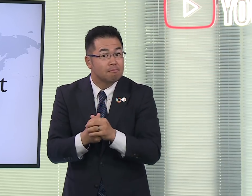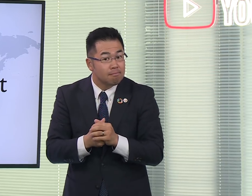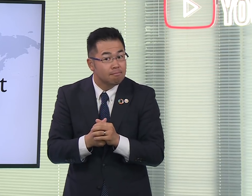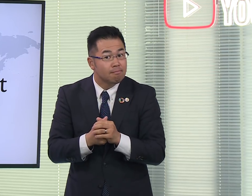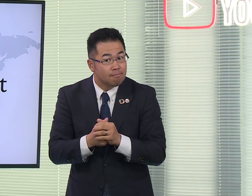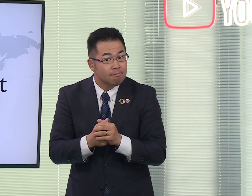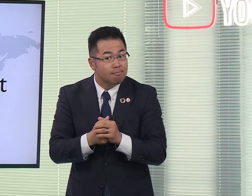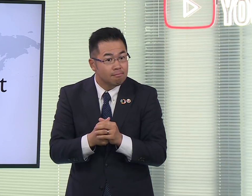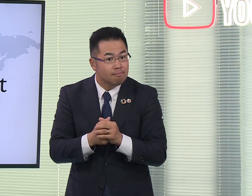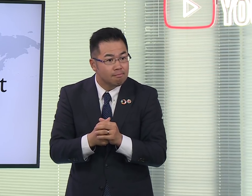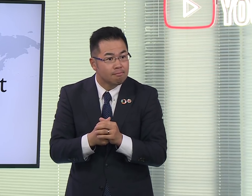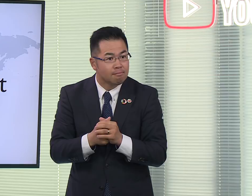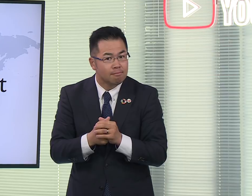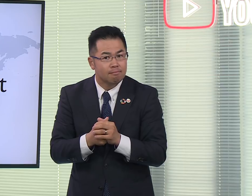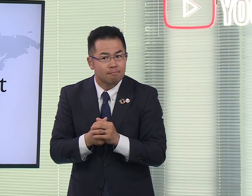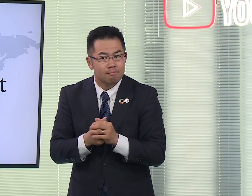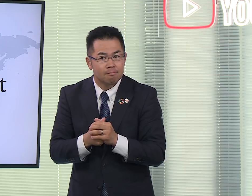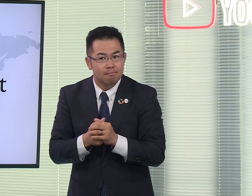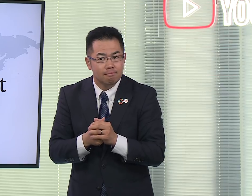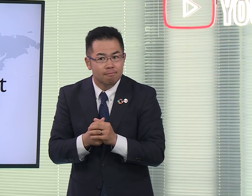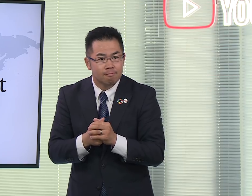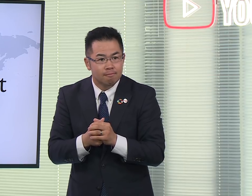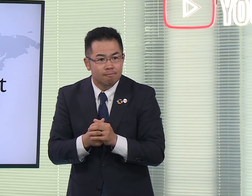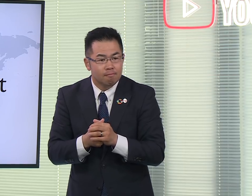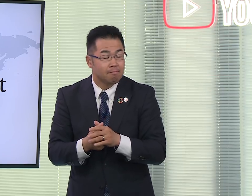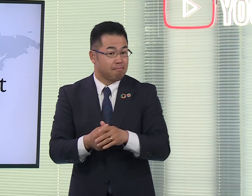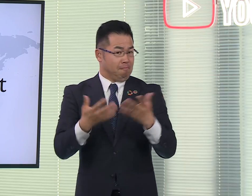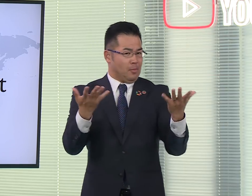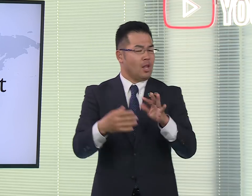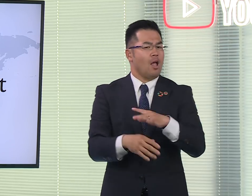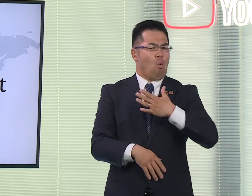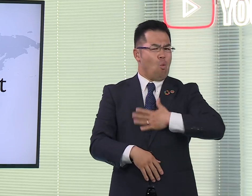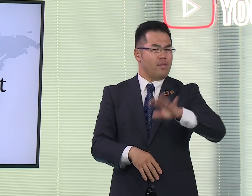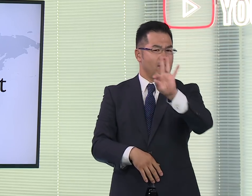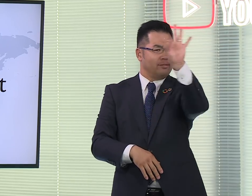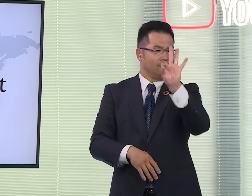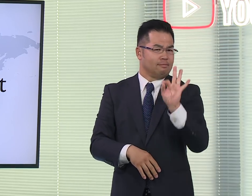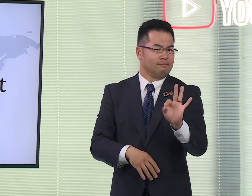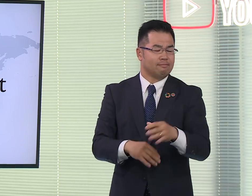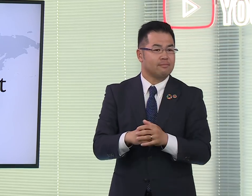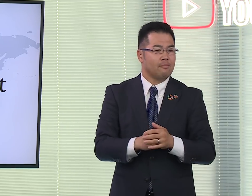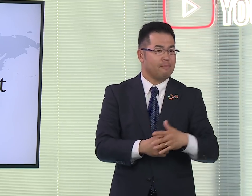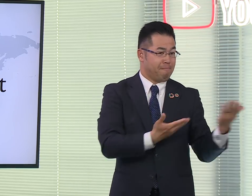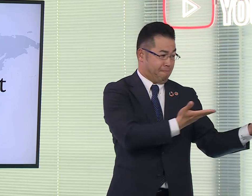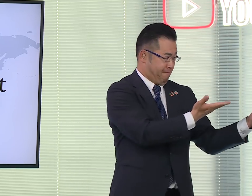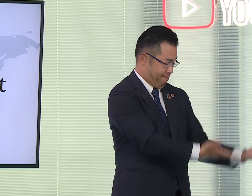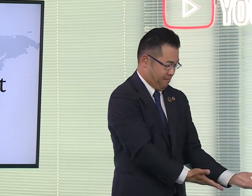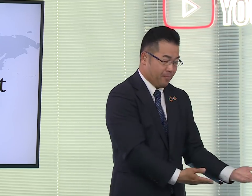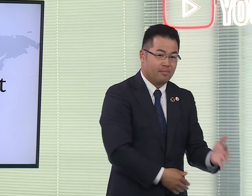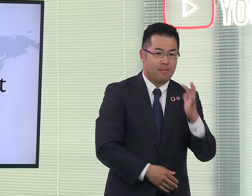disabilities, especially the Deaf people in the Asian region dealing with education concerns, they have 100% access to